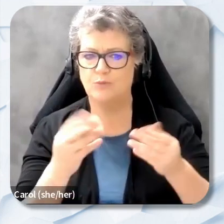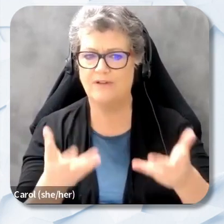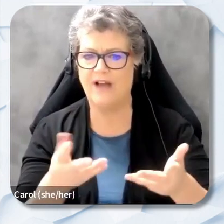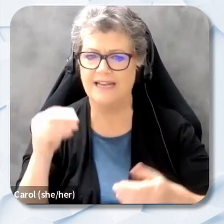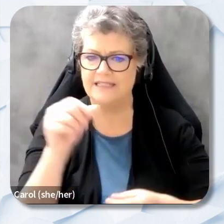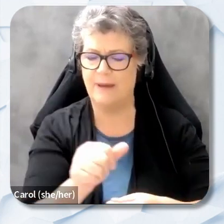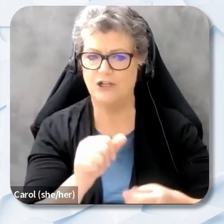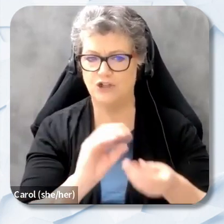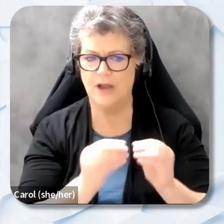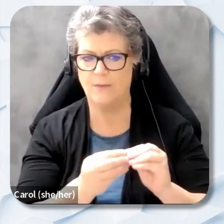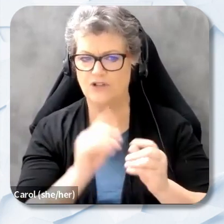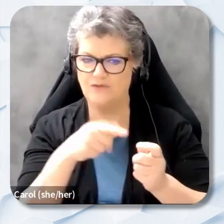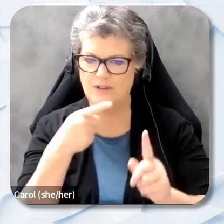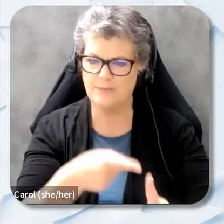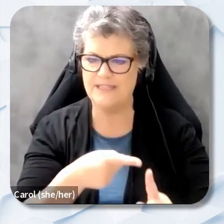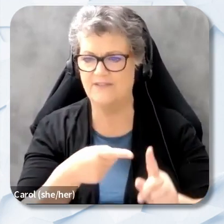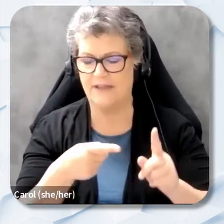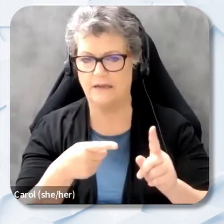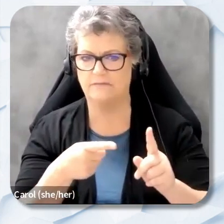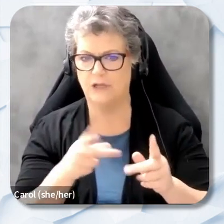amounts for specific allowable uses.